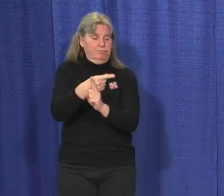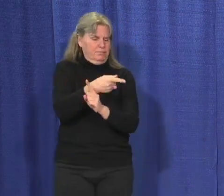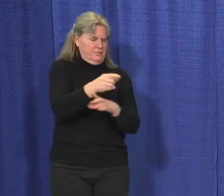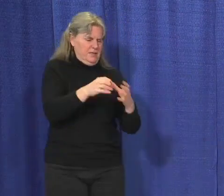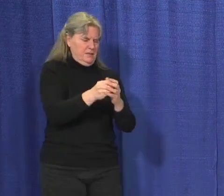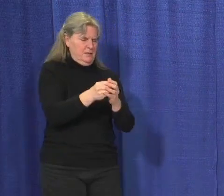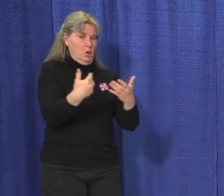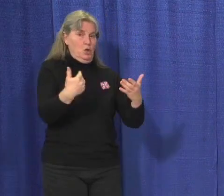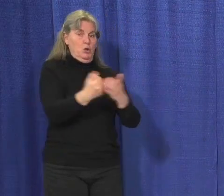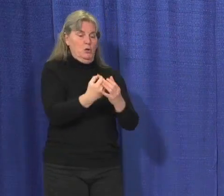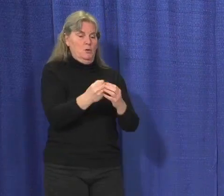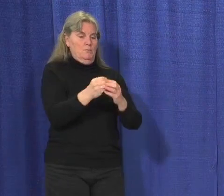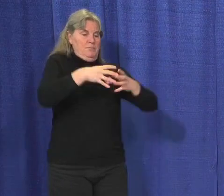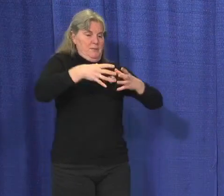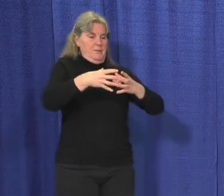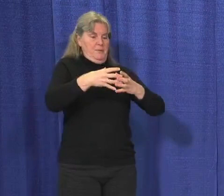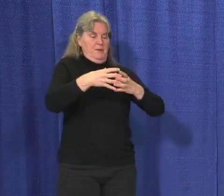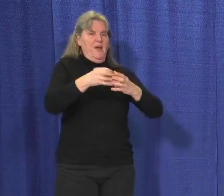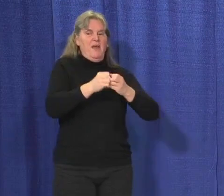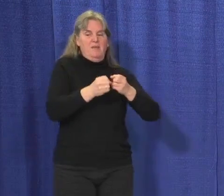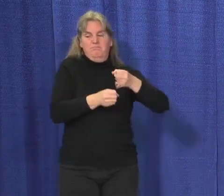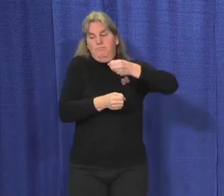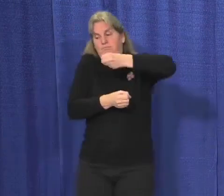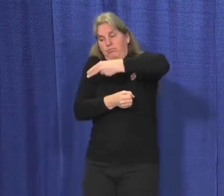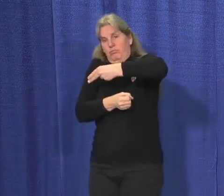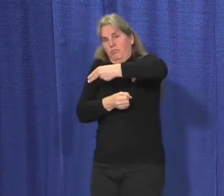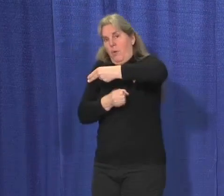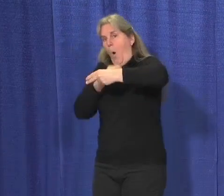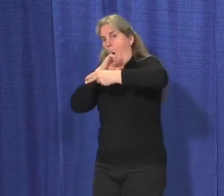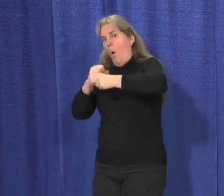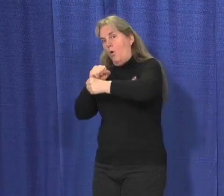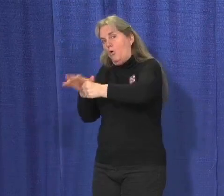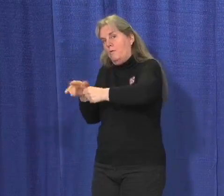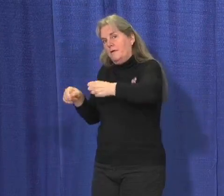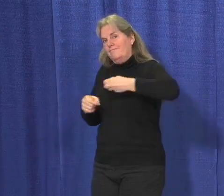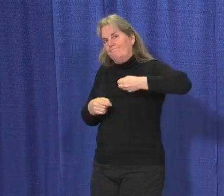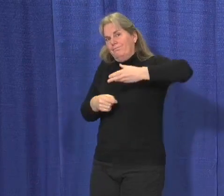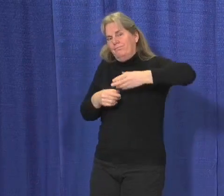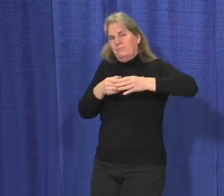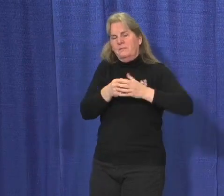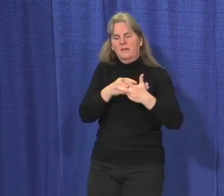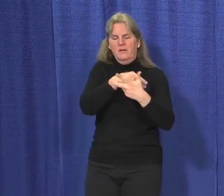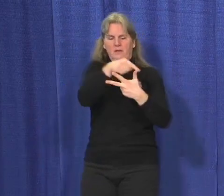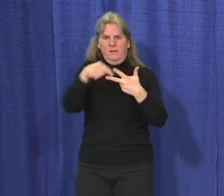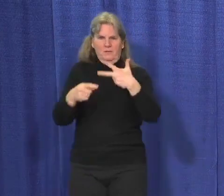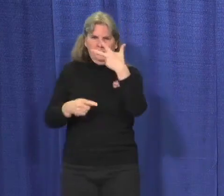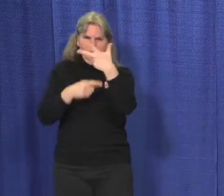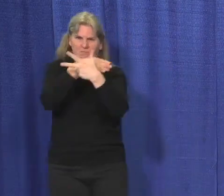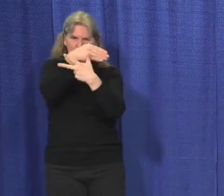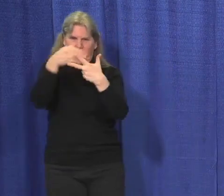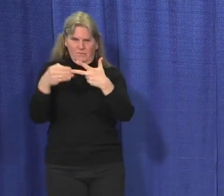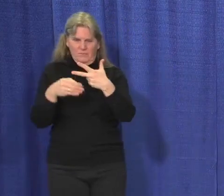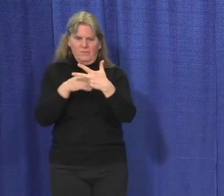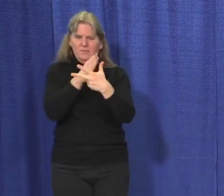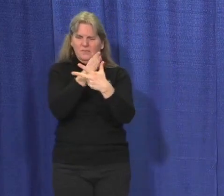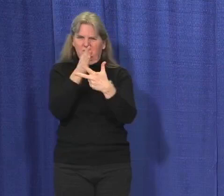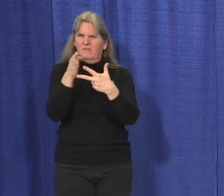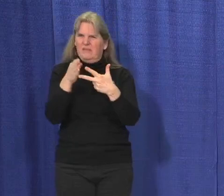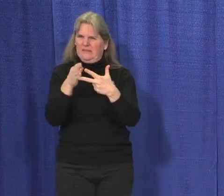mutations give the new strain an advantage over the old one. Three variants of concern, once